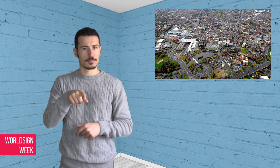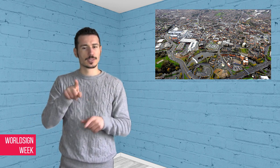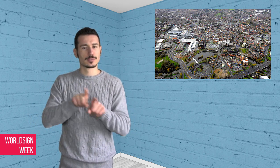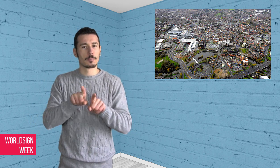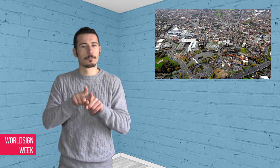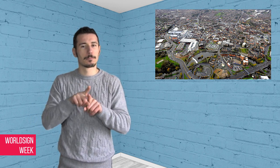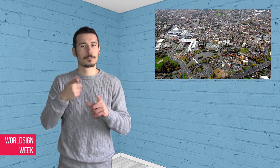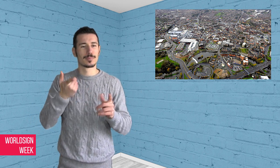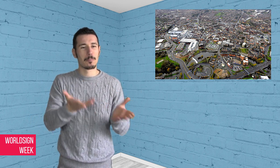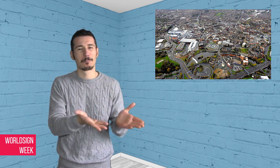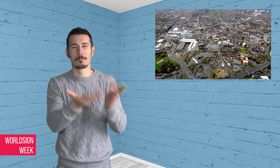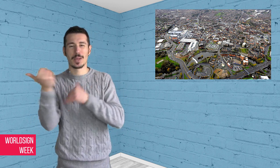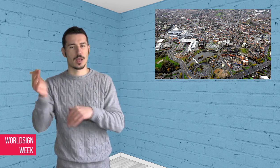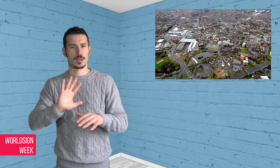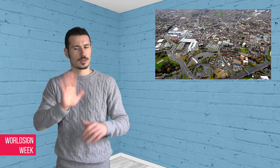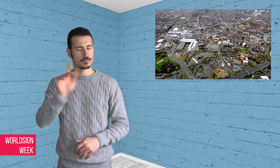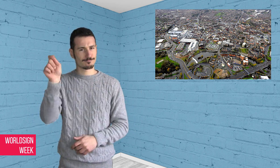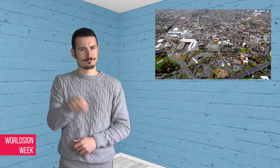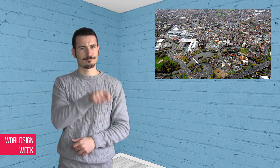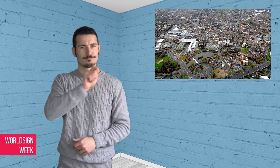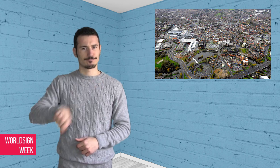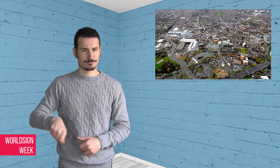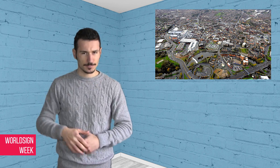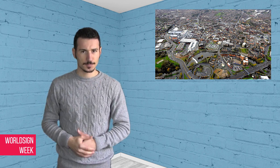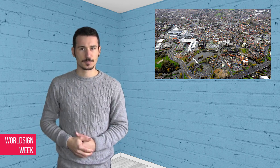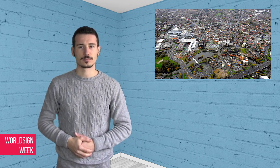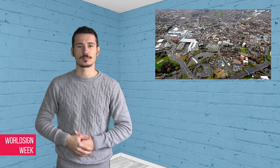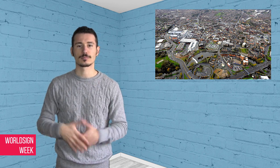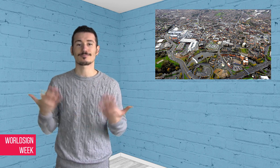people have signed a petition to fight